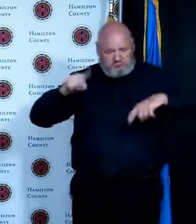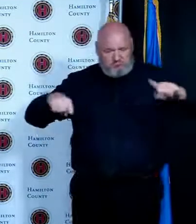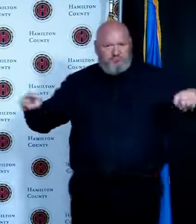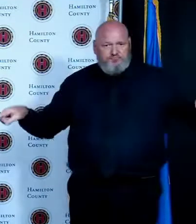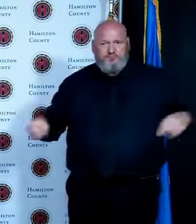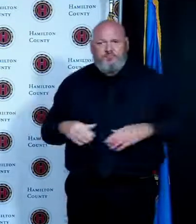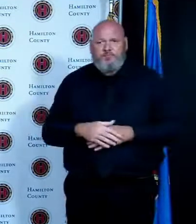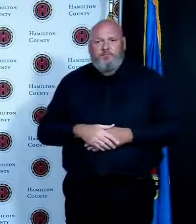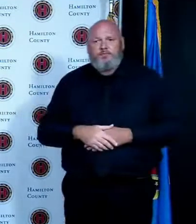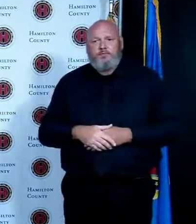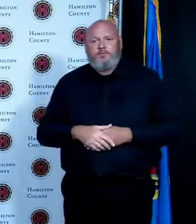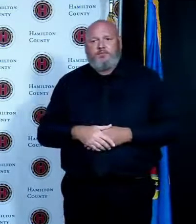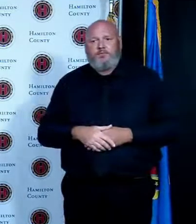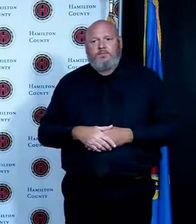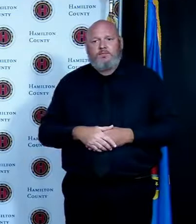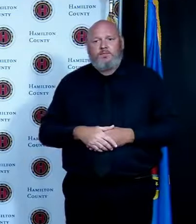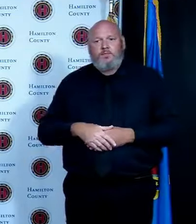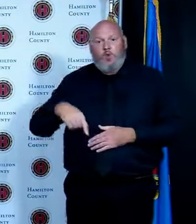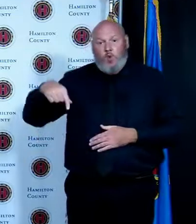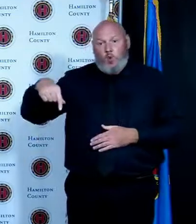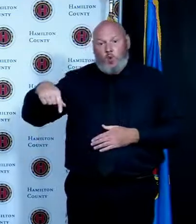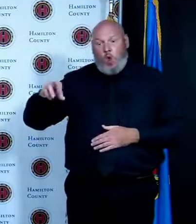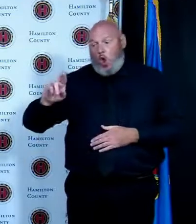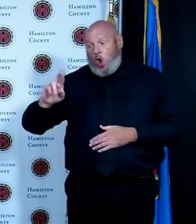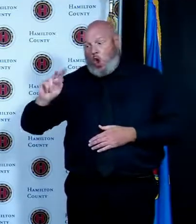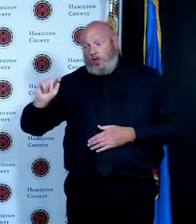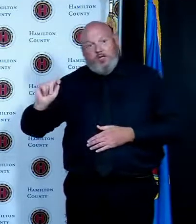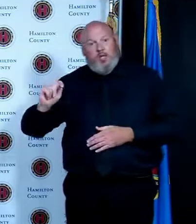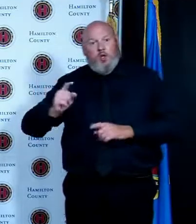and so we're gonna talk a little dig in a little bit on those numbers